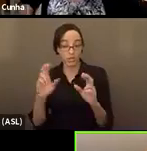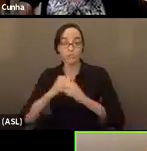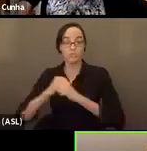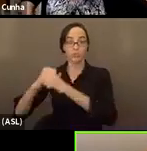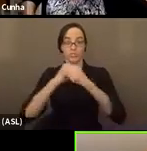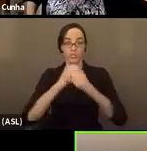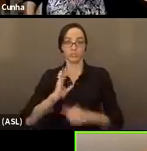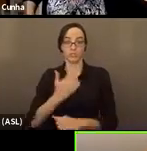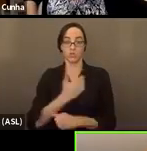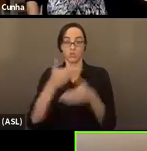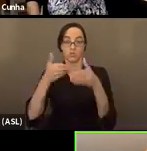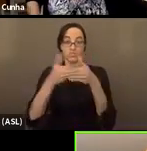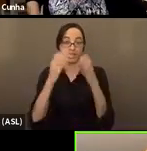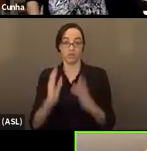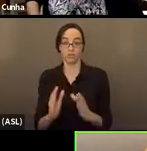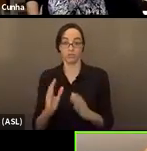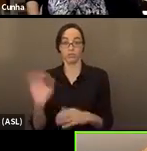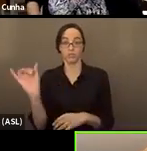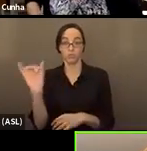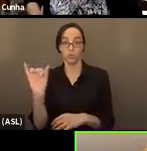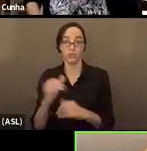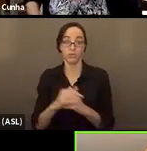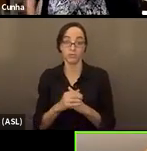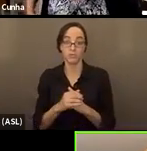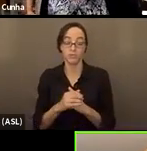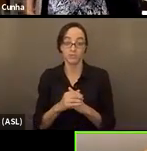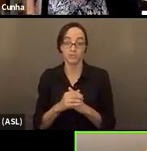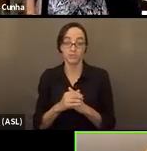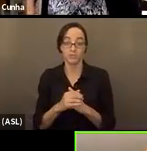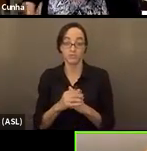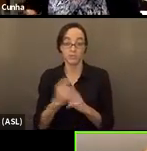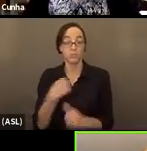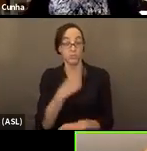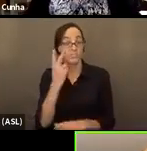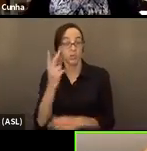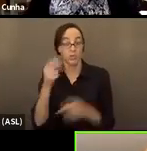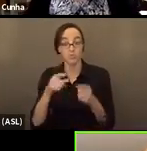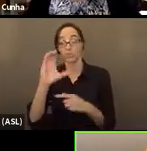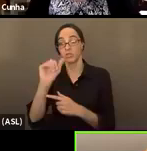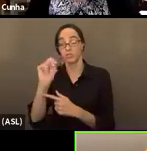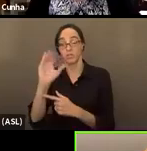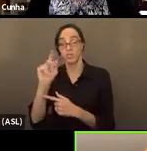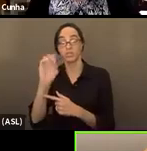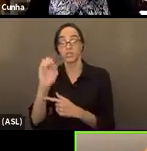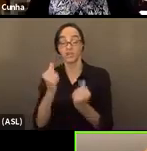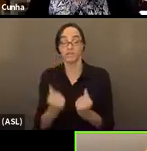and i think we saw that especially in the kincaid fire when we evacuated literally half this county